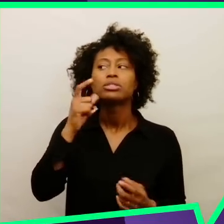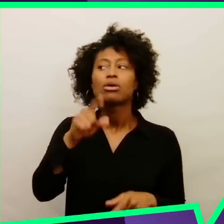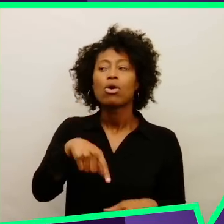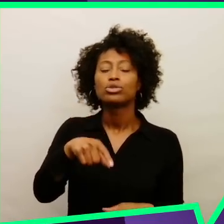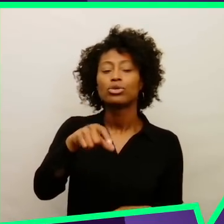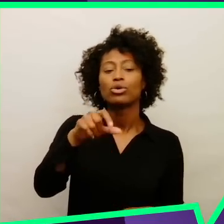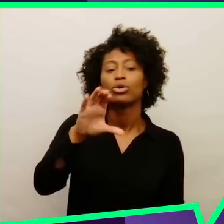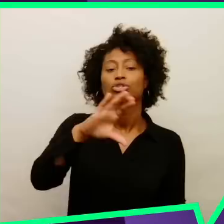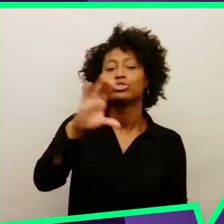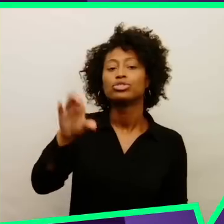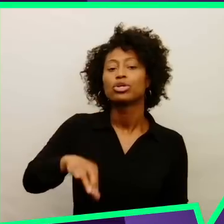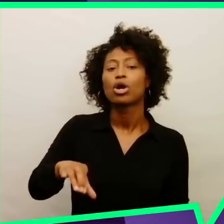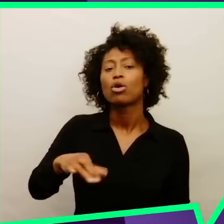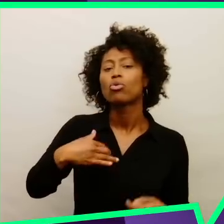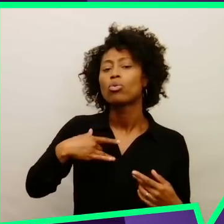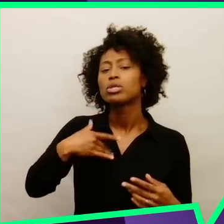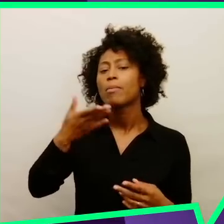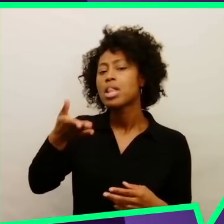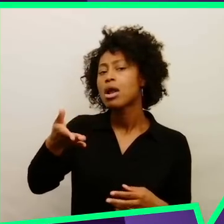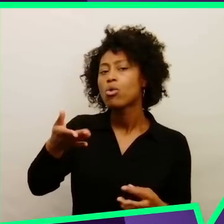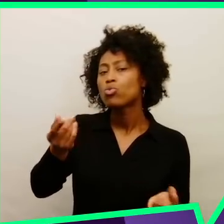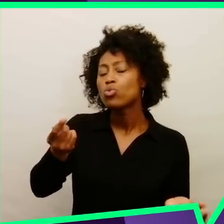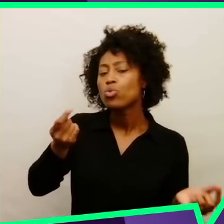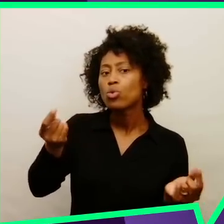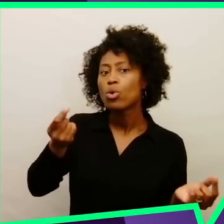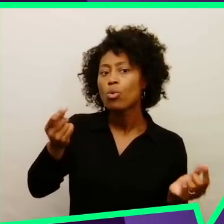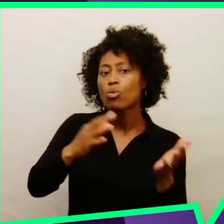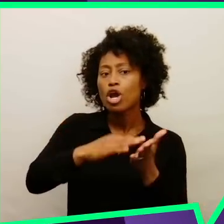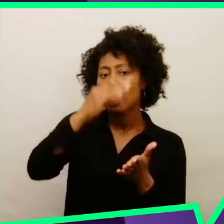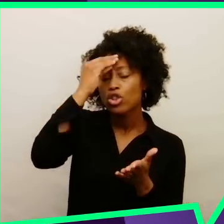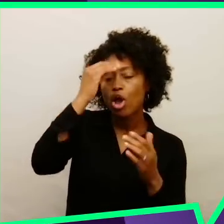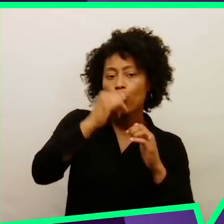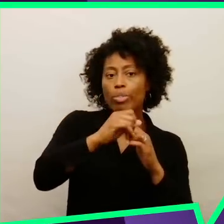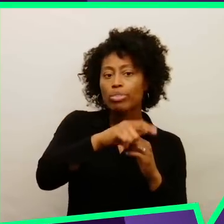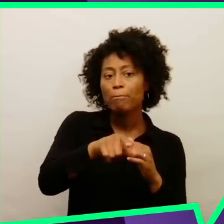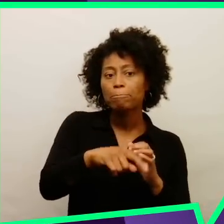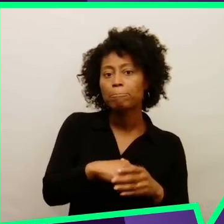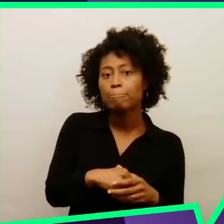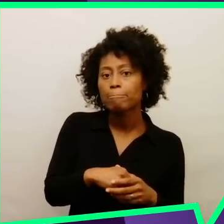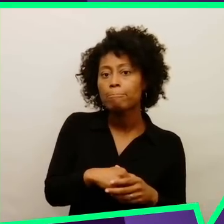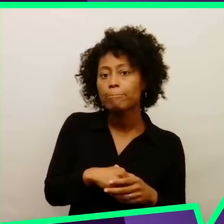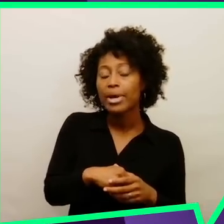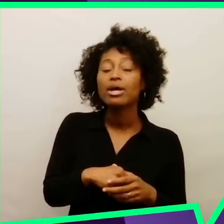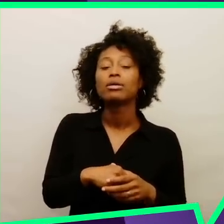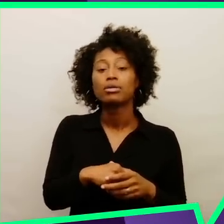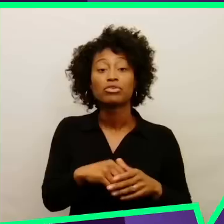what you're going to be doing with them? And what you've learned so far as you get trained up